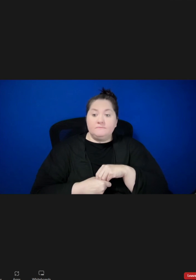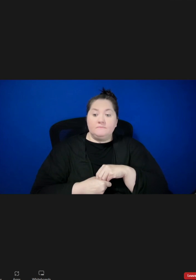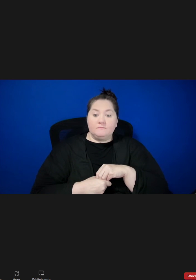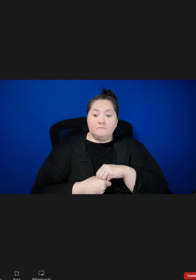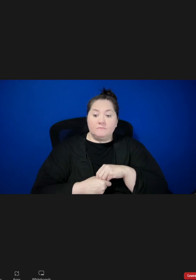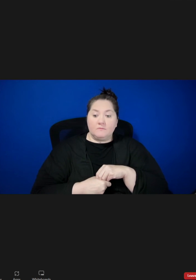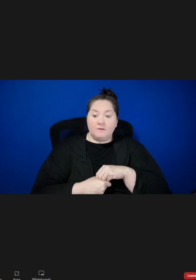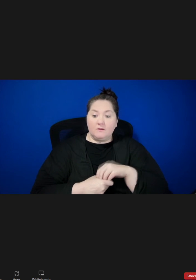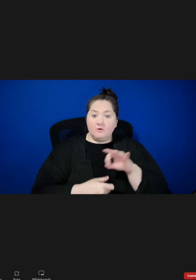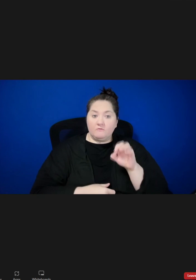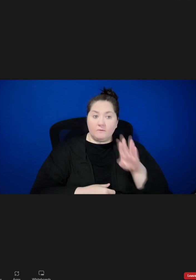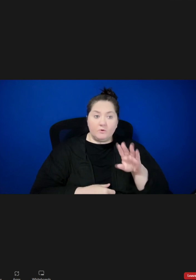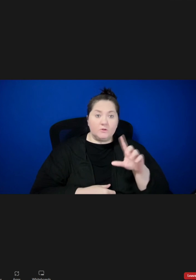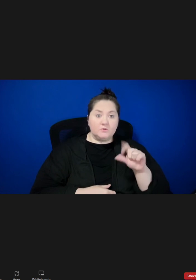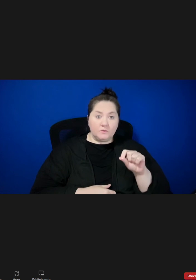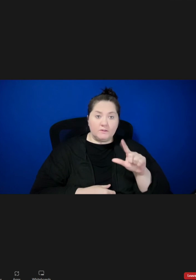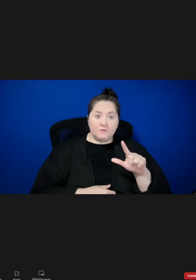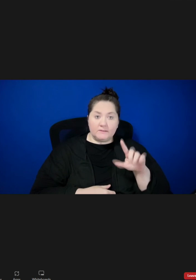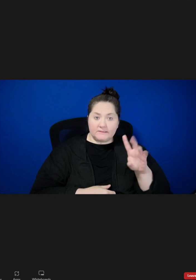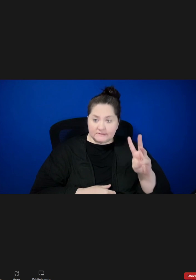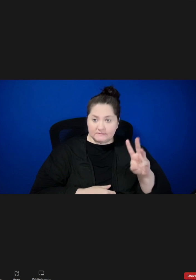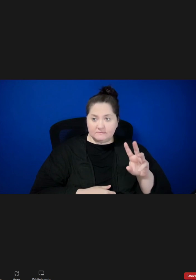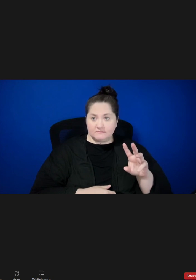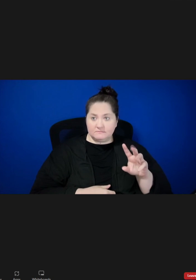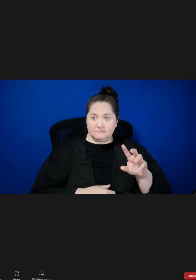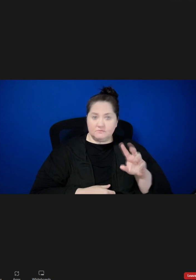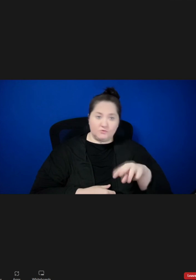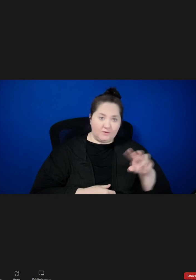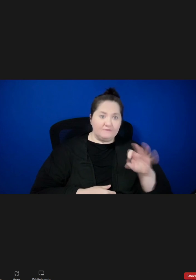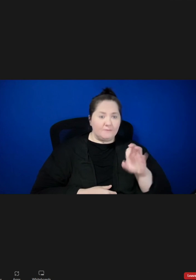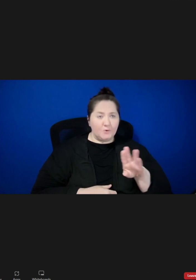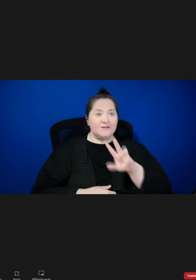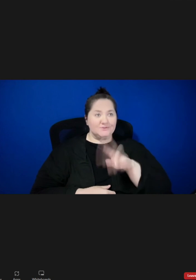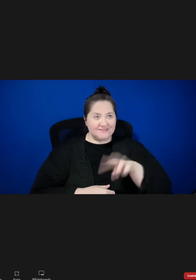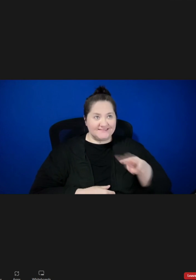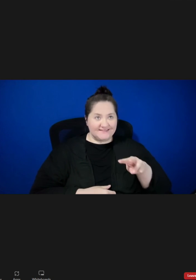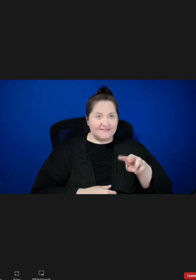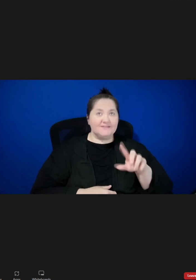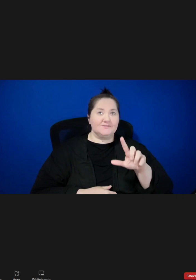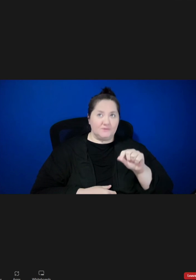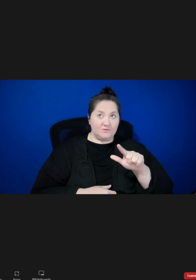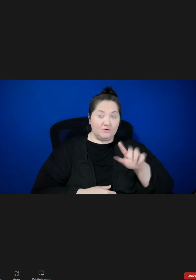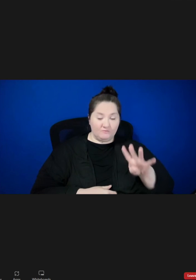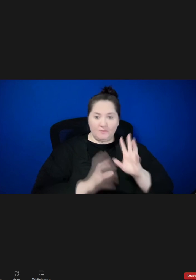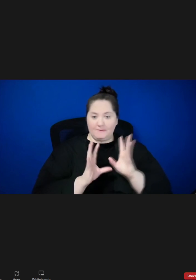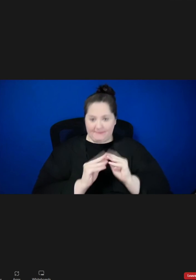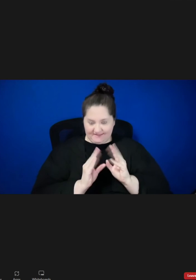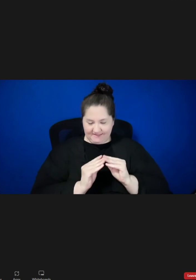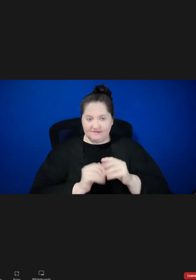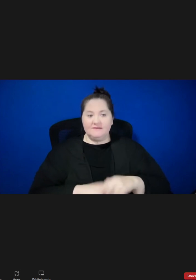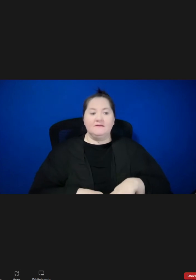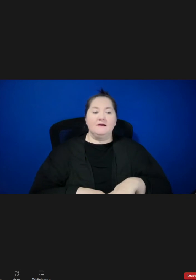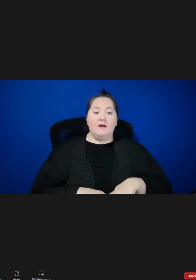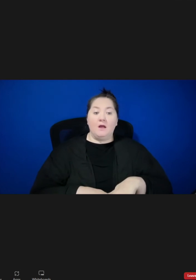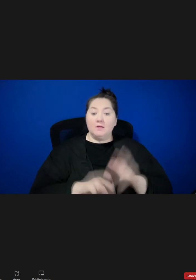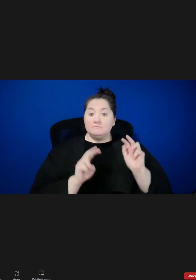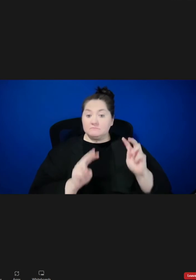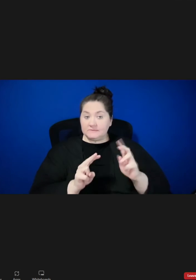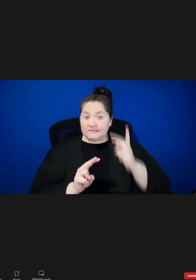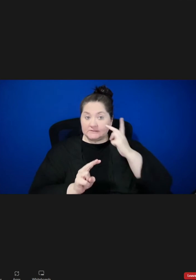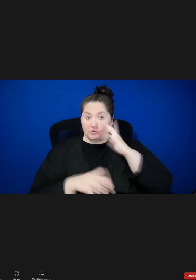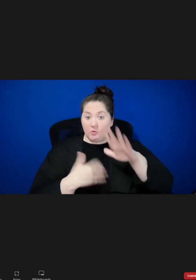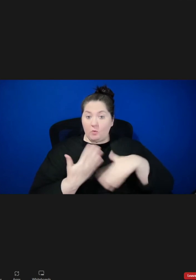February 22nd day of our February impact meeting. I look forward to seeing all of you all tomorrow